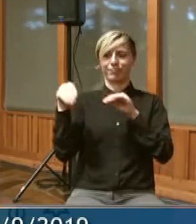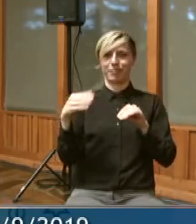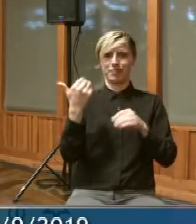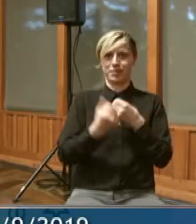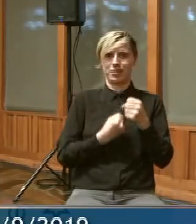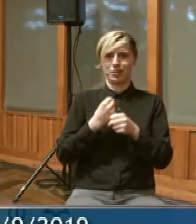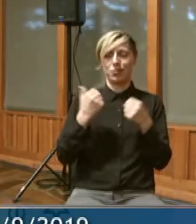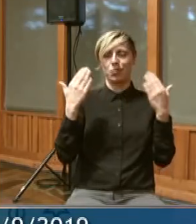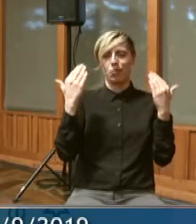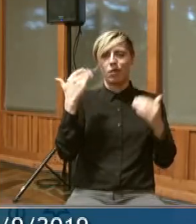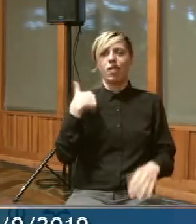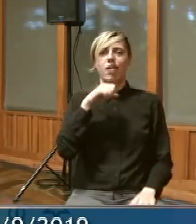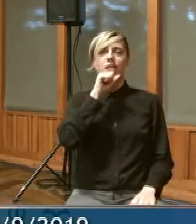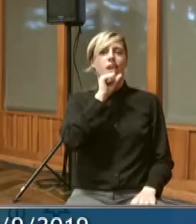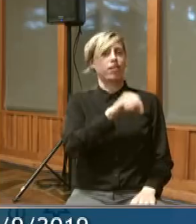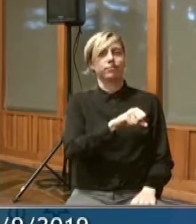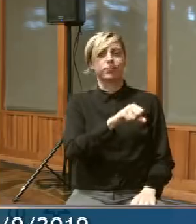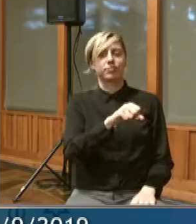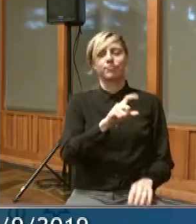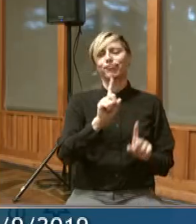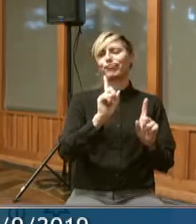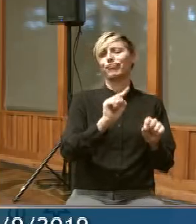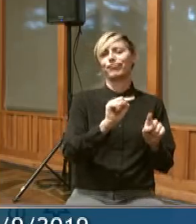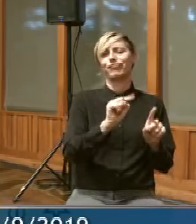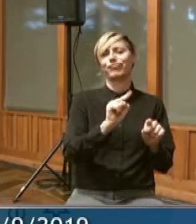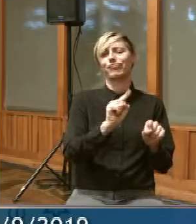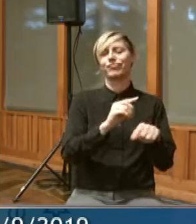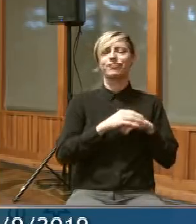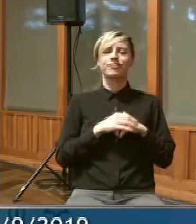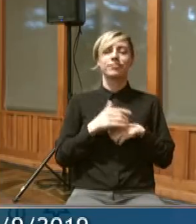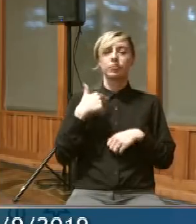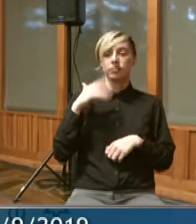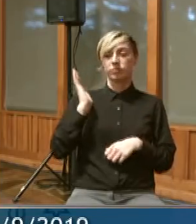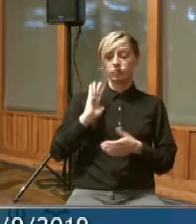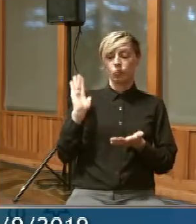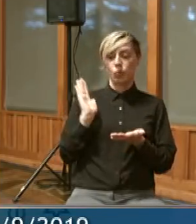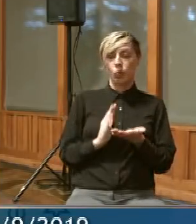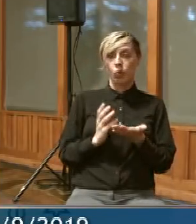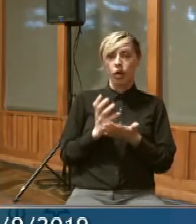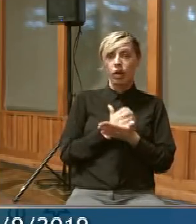I'M AN ARCHITECT AND CITIZEN OF PORTLAND. I PAY MY TAXES. I MOVED HERE 15 YEARS AGO BUT.